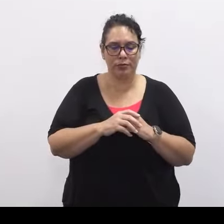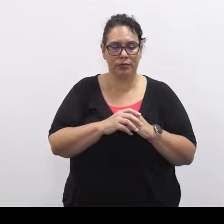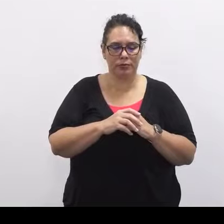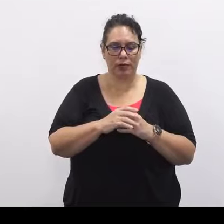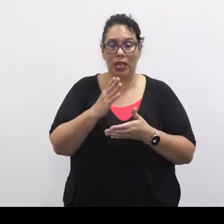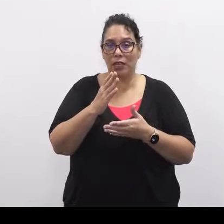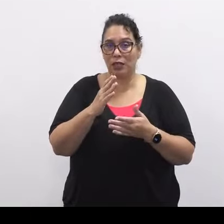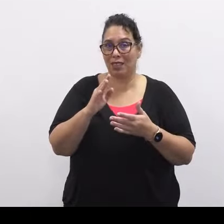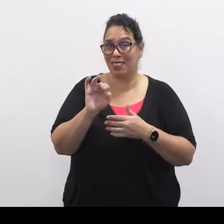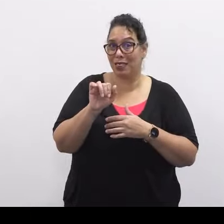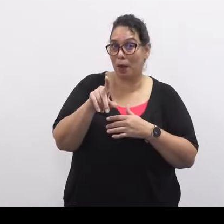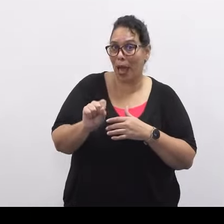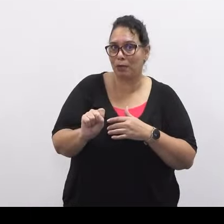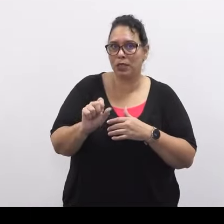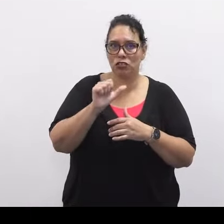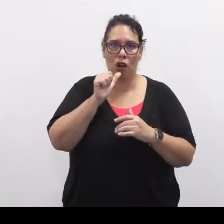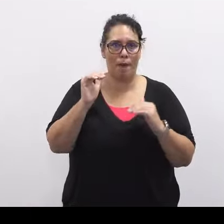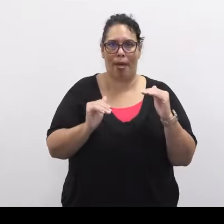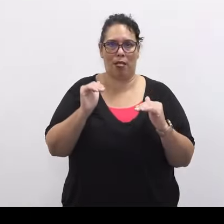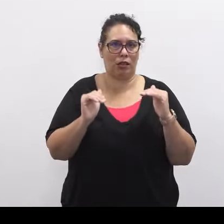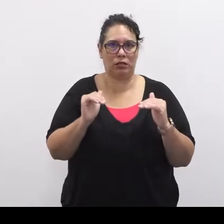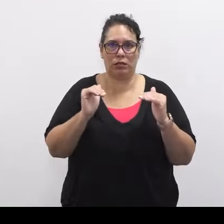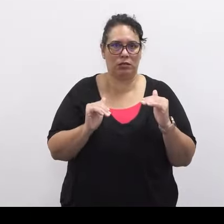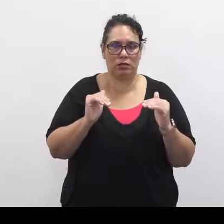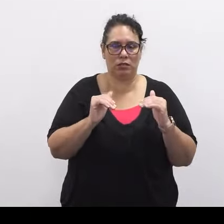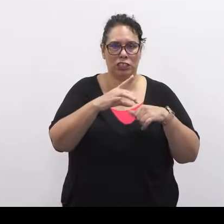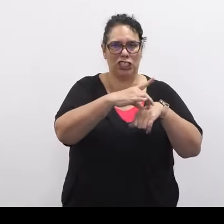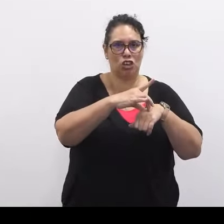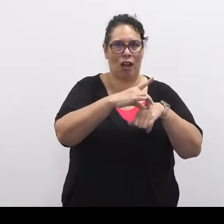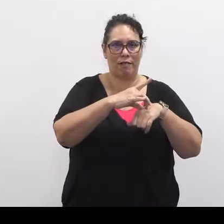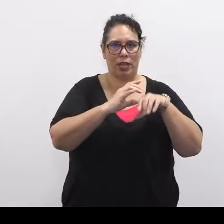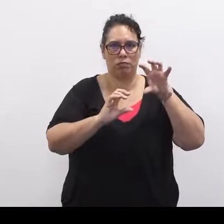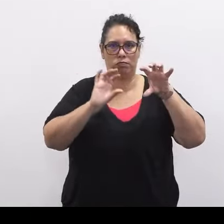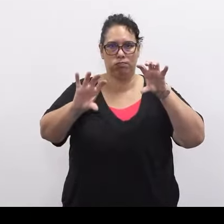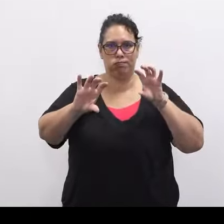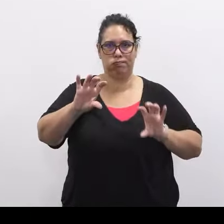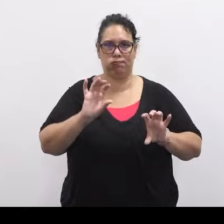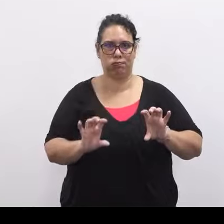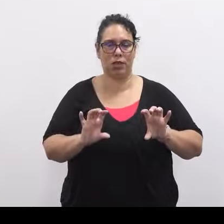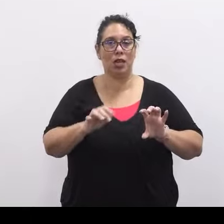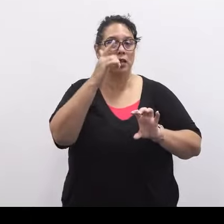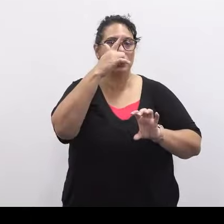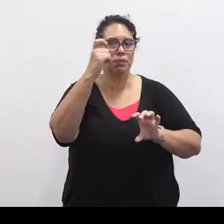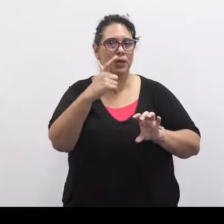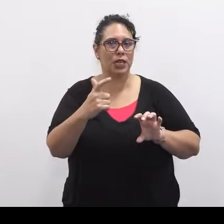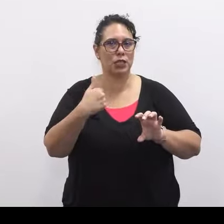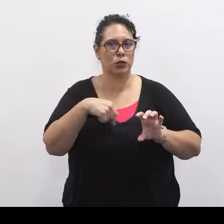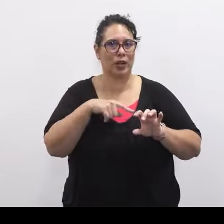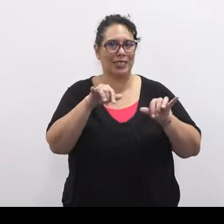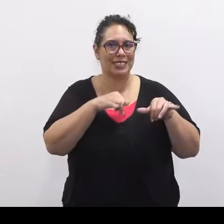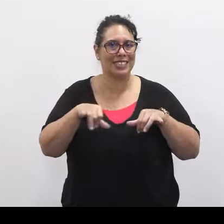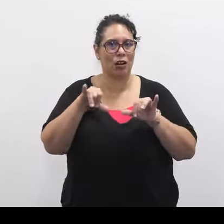the maps aren't balanced in terms of geographic area. And that's because we are under the standard of population balance.